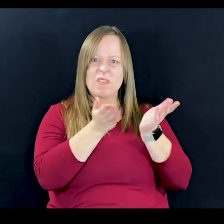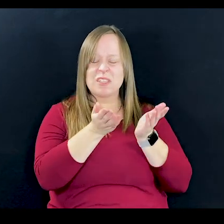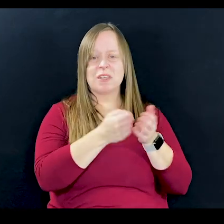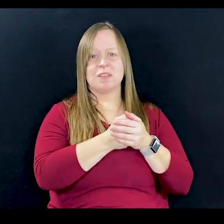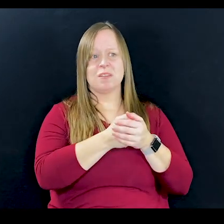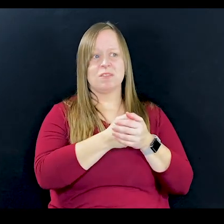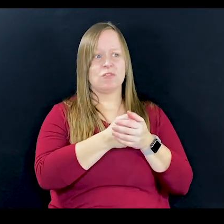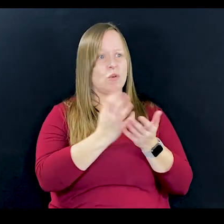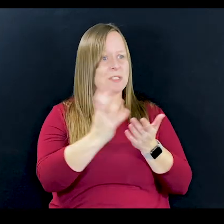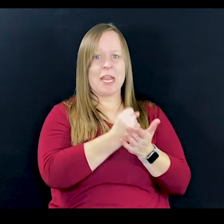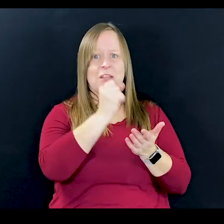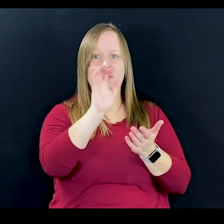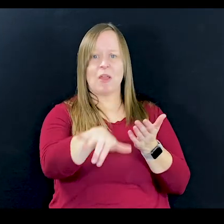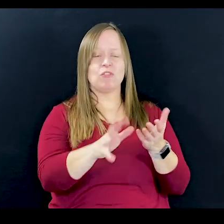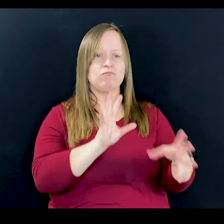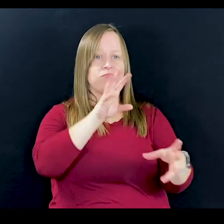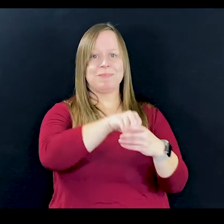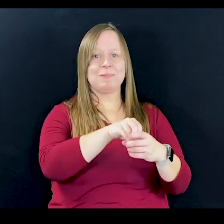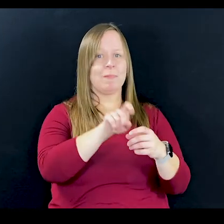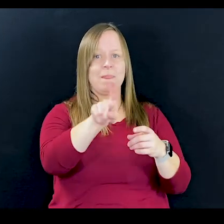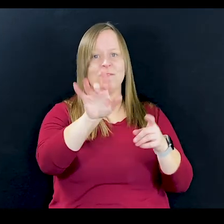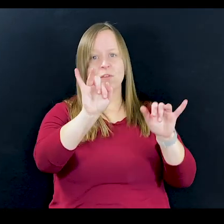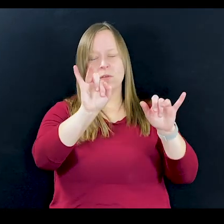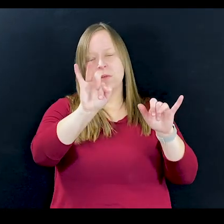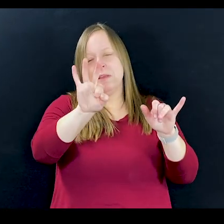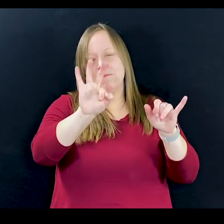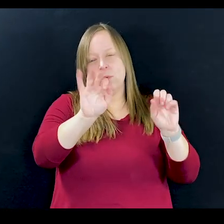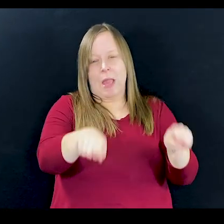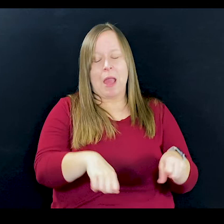services, so take advantage of that as much as you can.